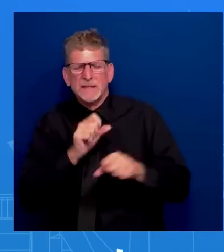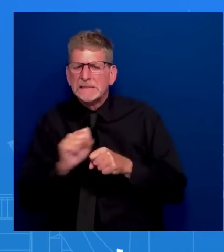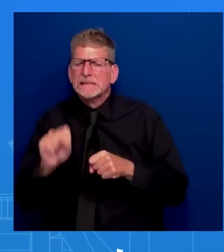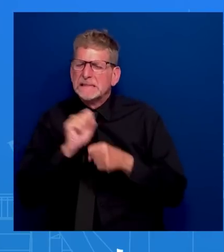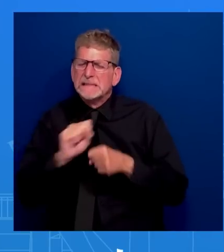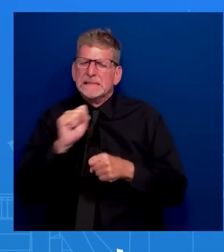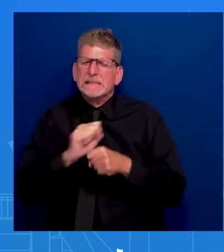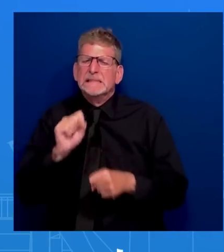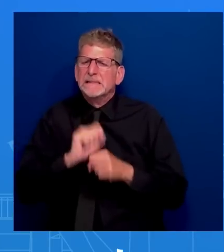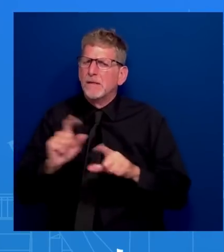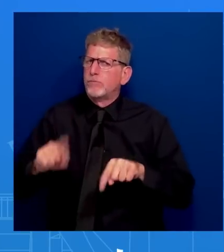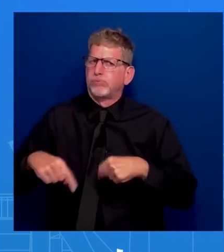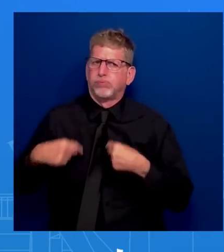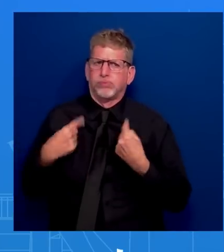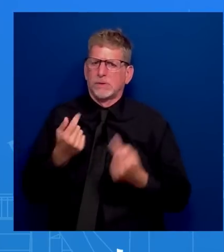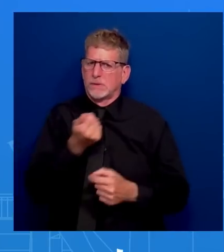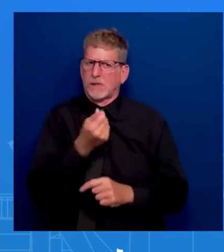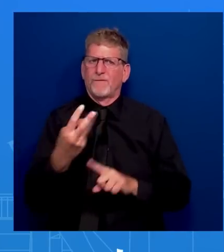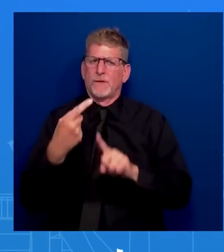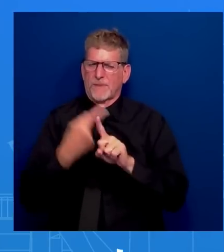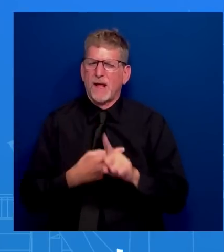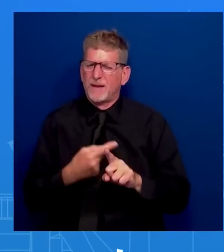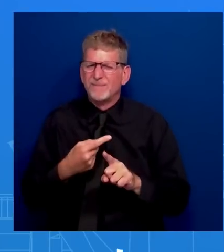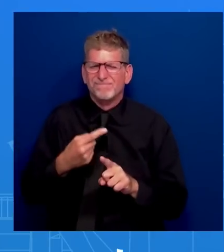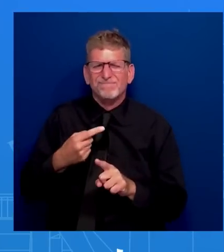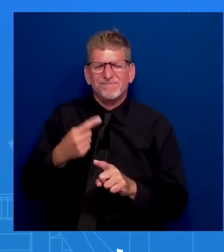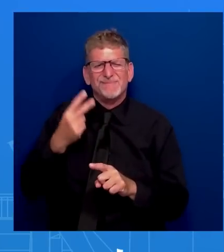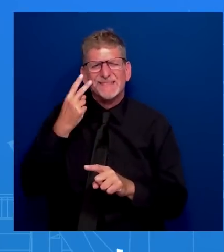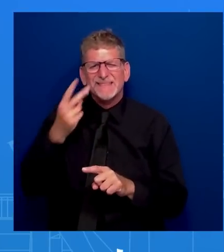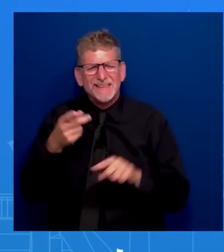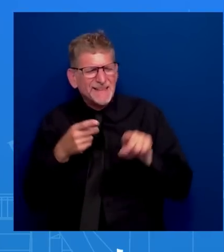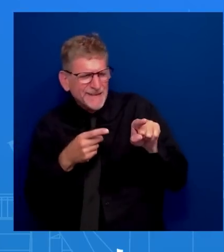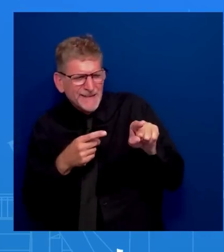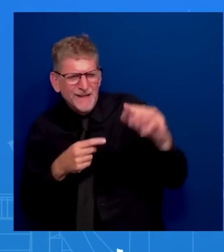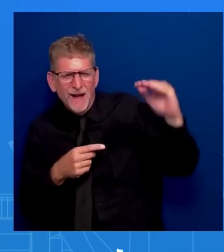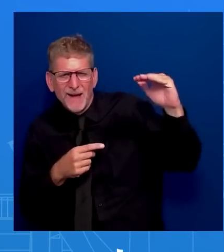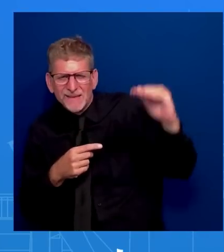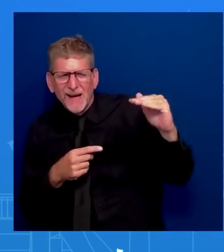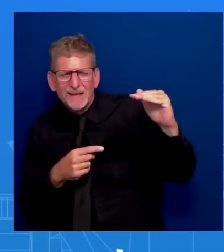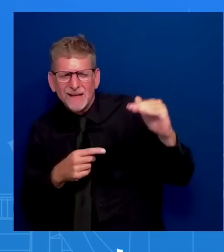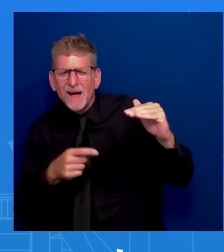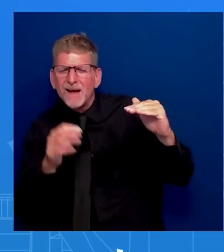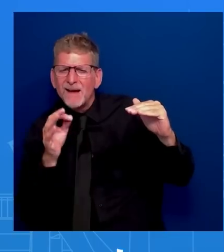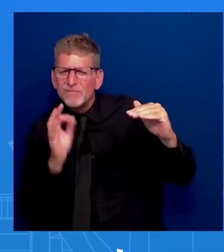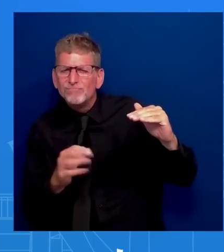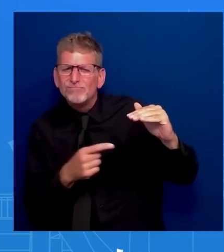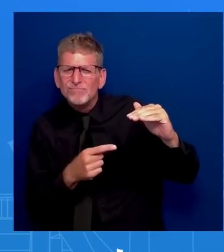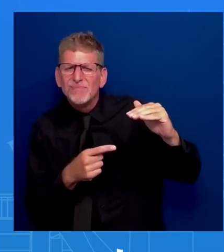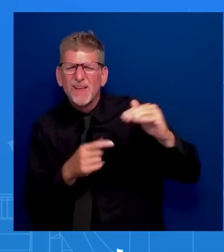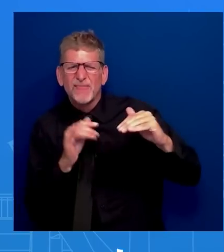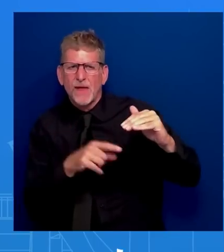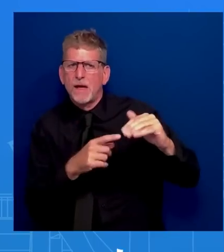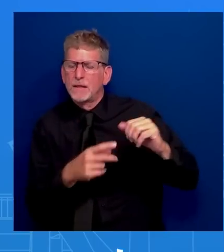a steep decline, a decline that we haven't seen in more than a decade, saving families about -- families about 100 bucks a month.